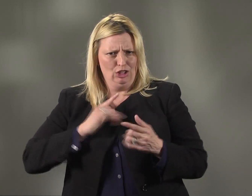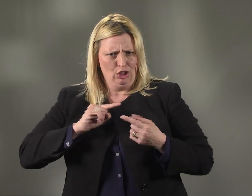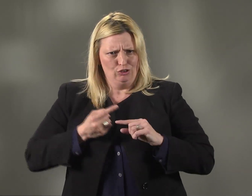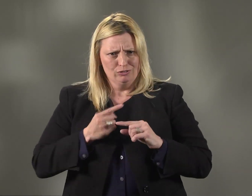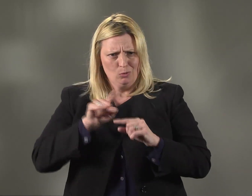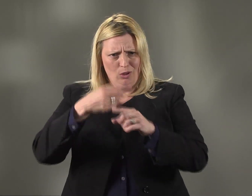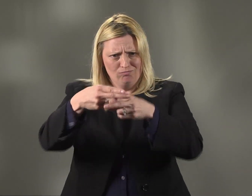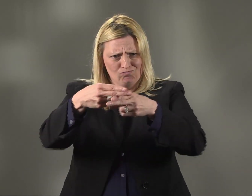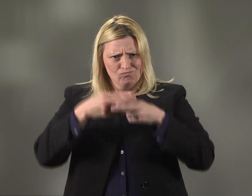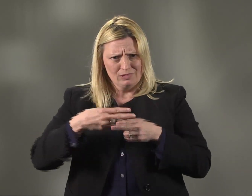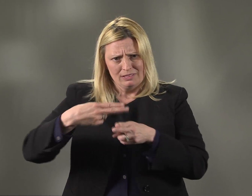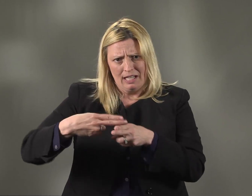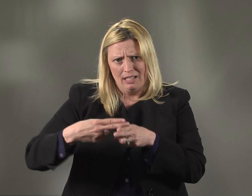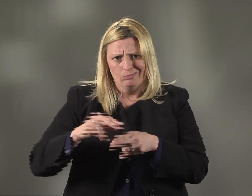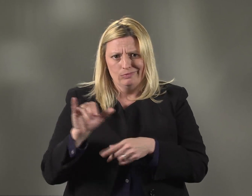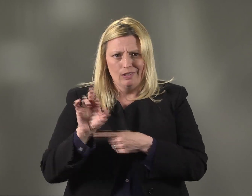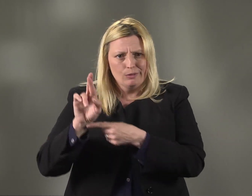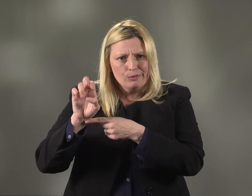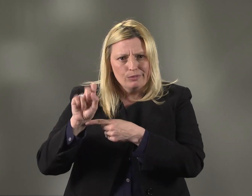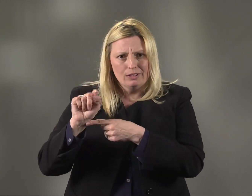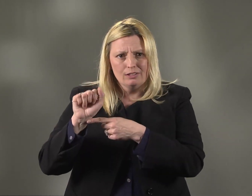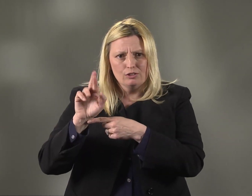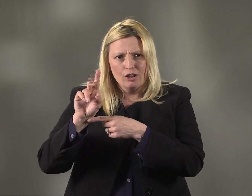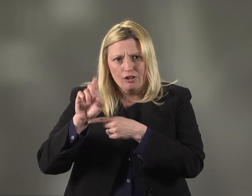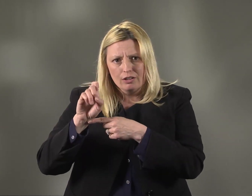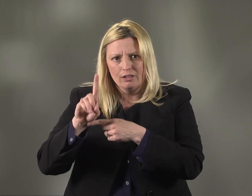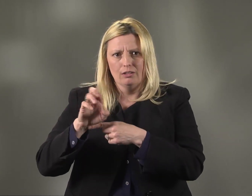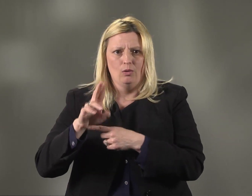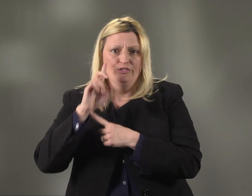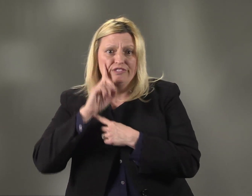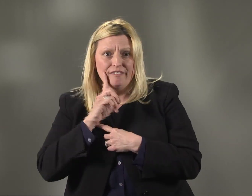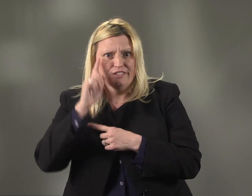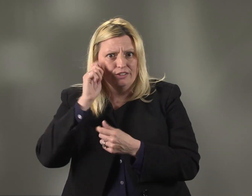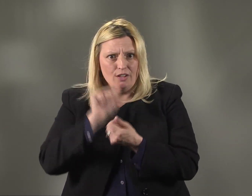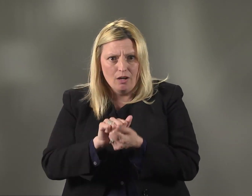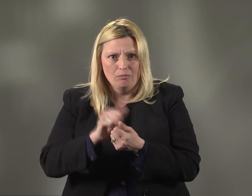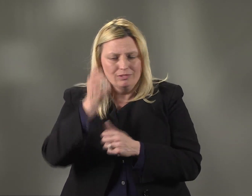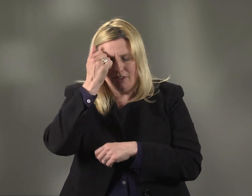when being called names such as retarded or deaf and dumb.